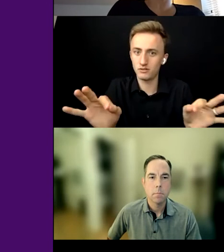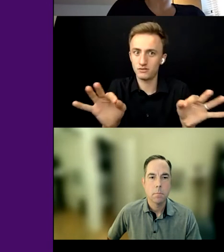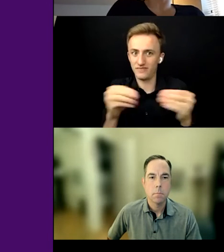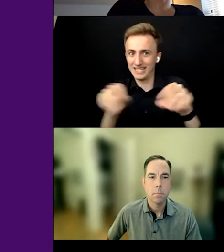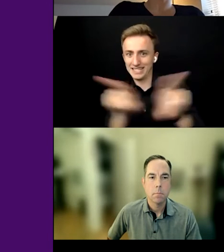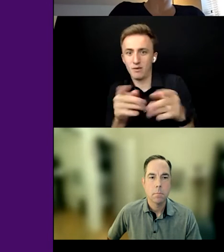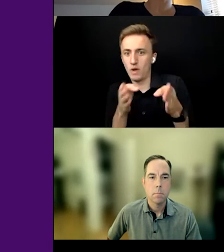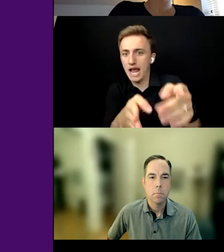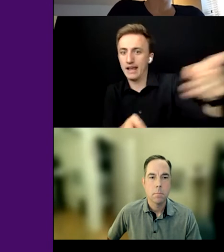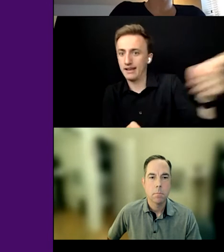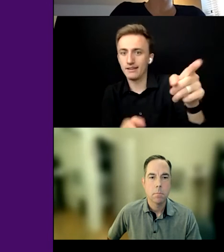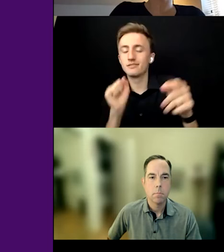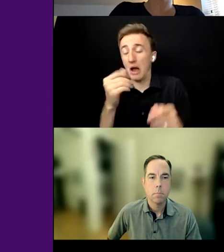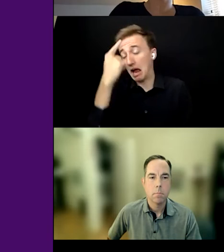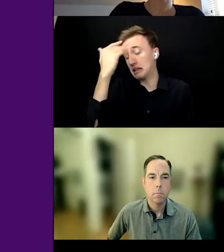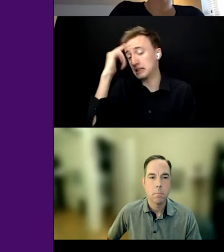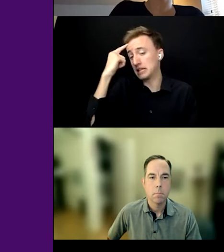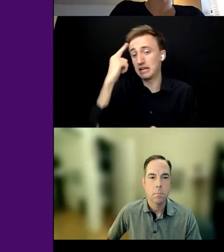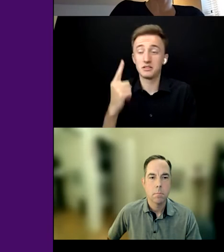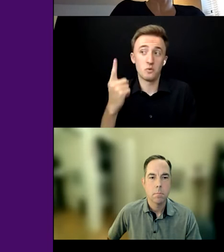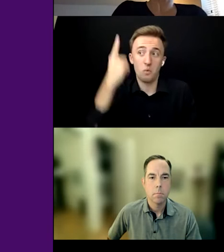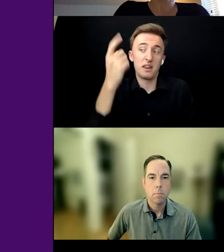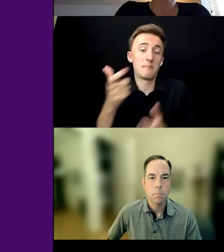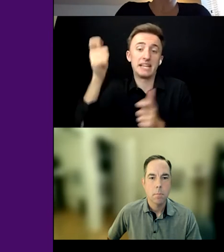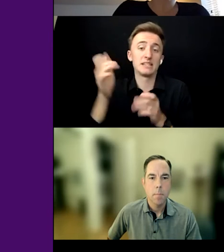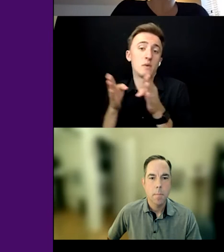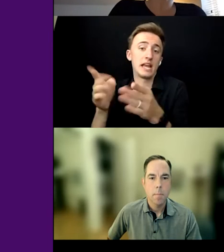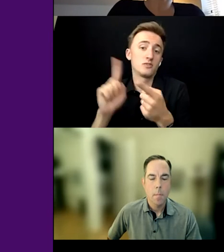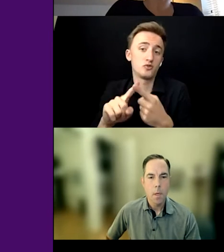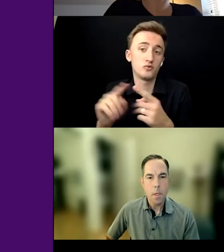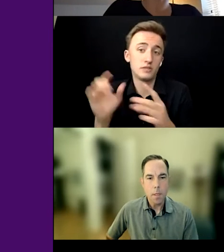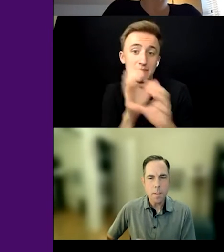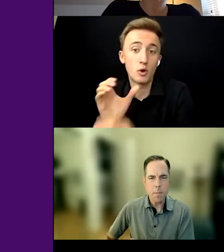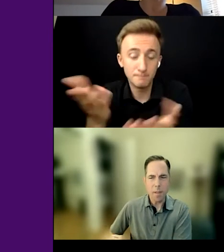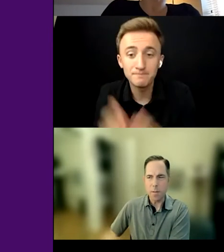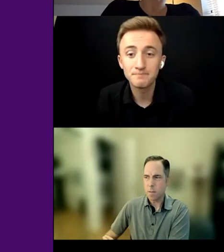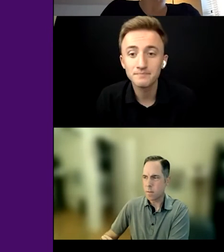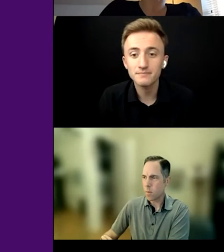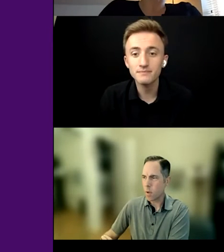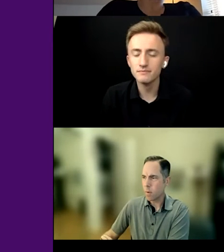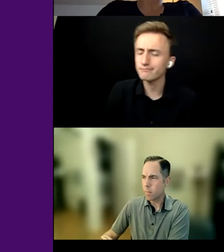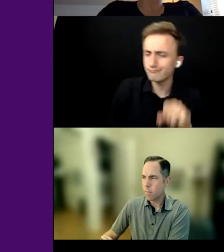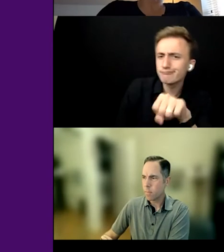probably one of the biggest pathways to explore. >> Rob: It does seem like there is quite a bit of